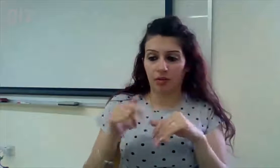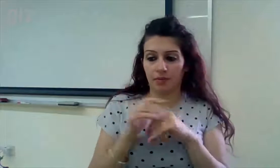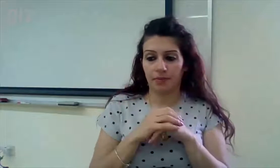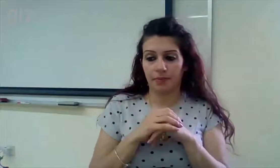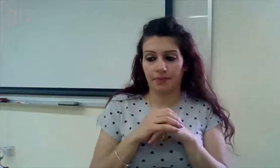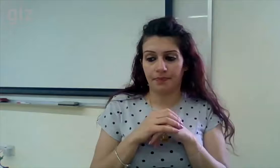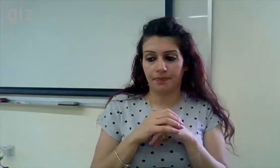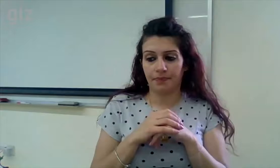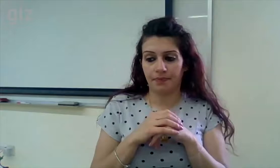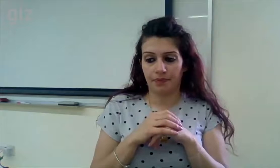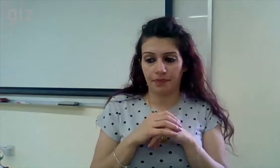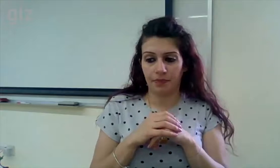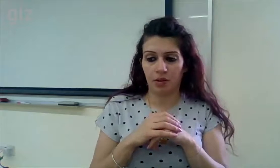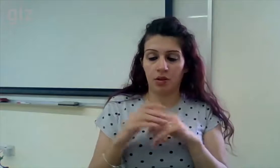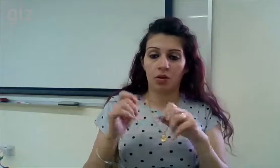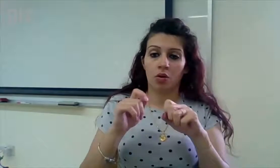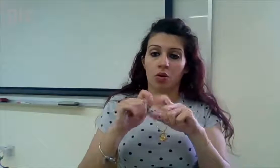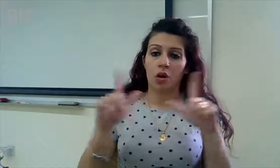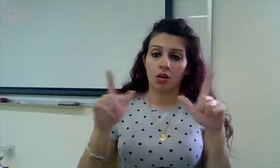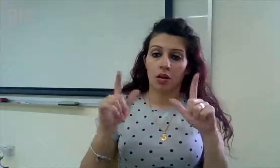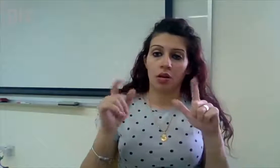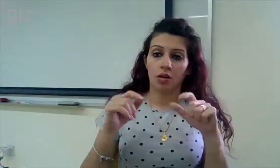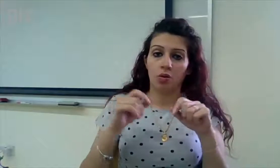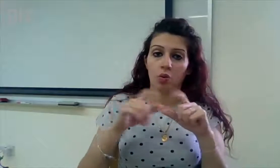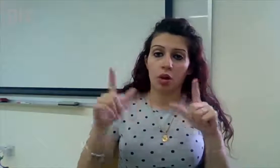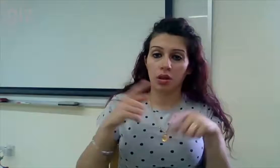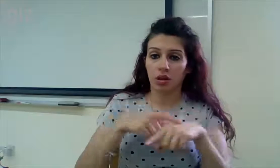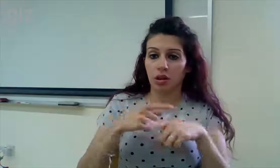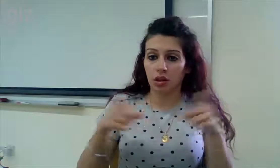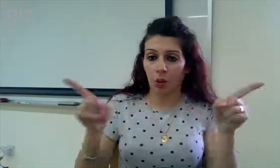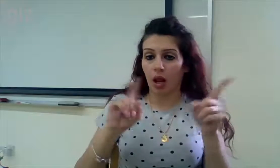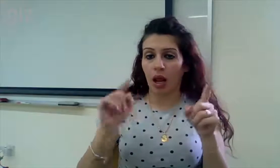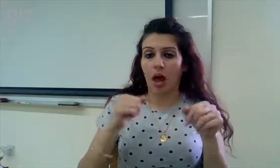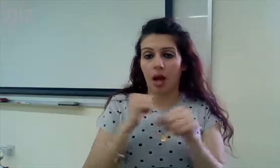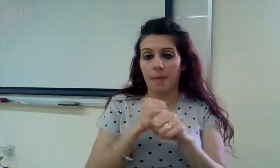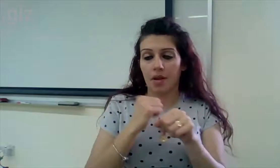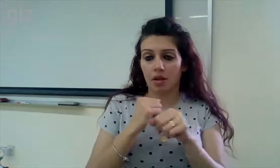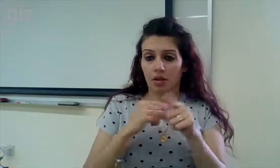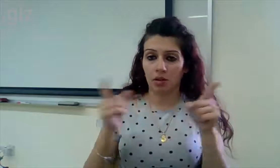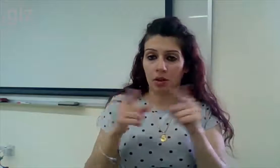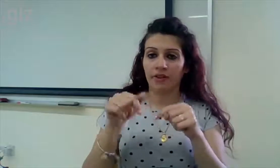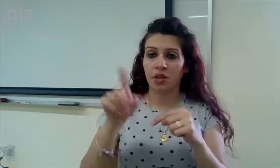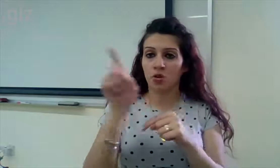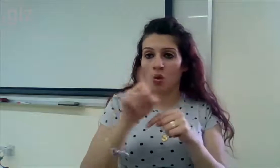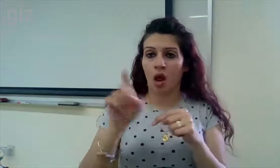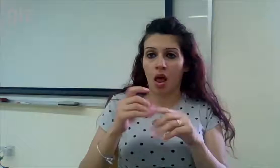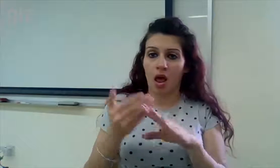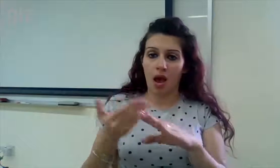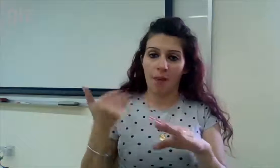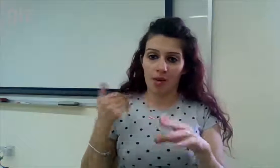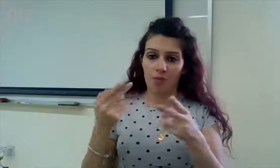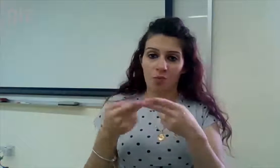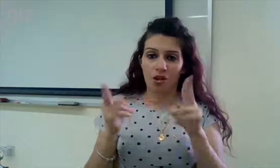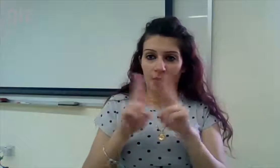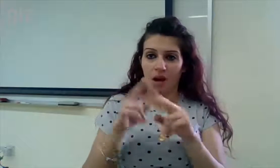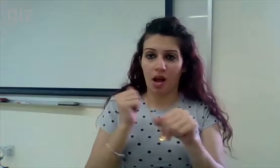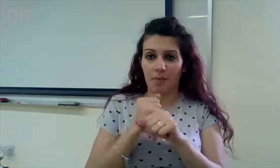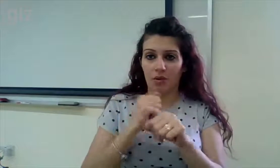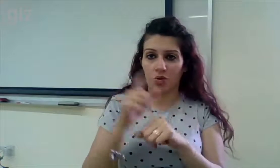yeah thank you David sorry before like the participants will we will share the